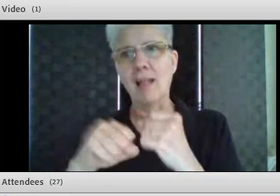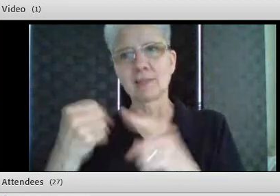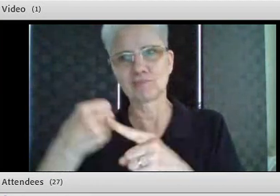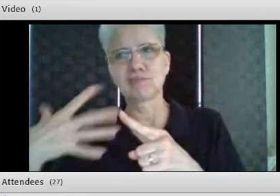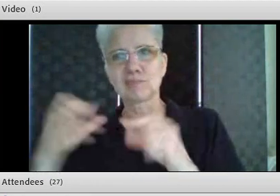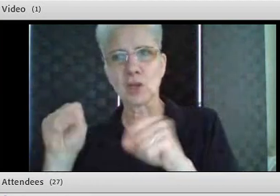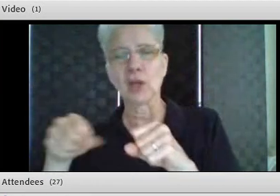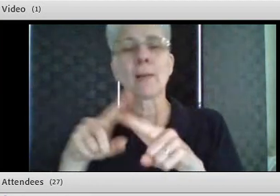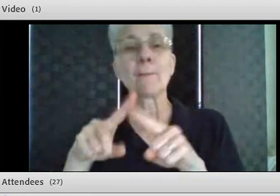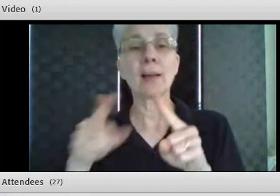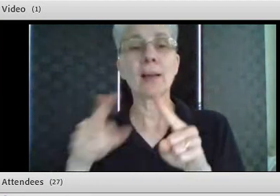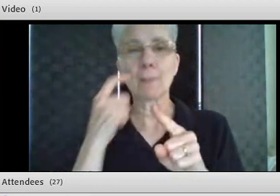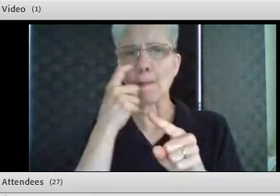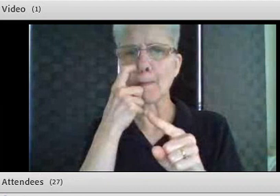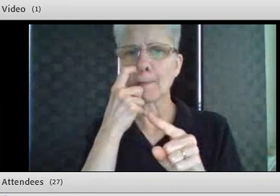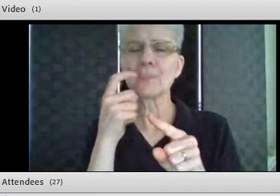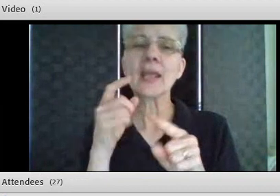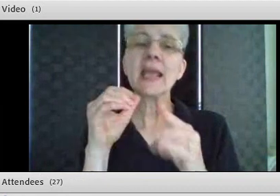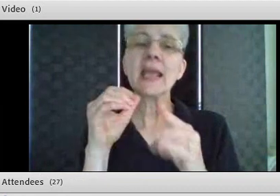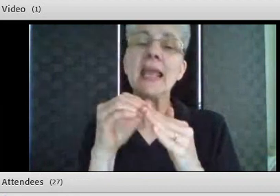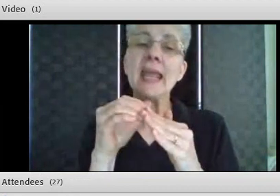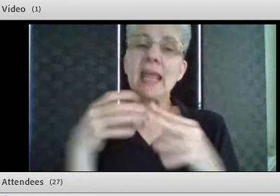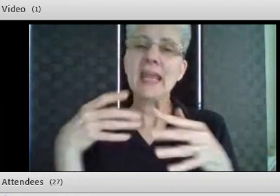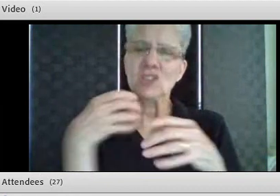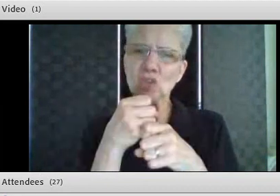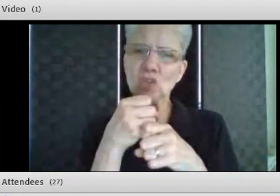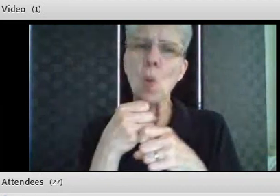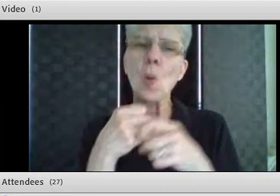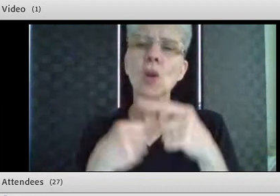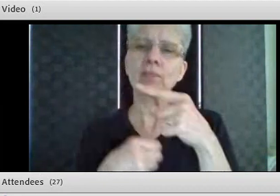now I could go on about this for a really long time. Don't worry.